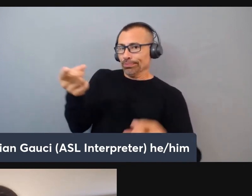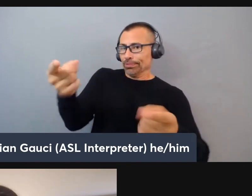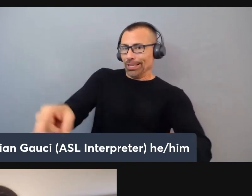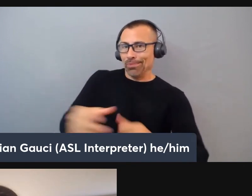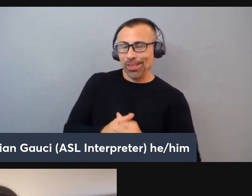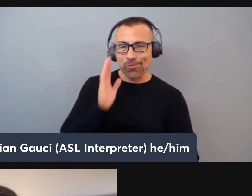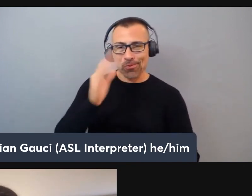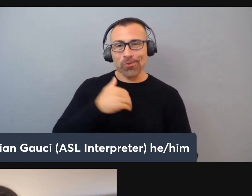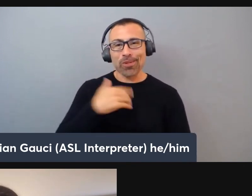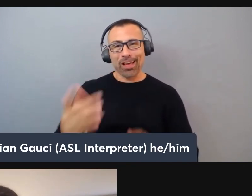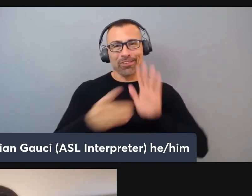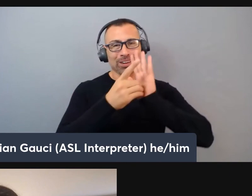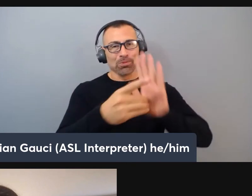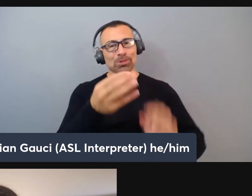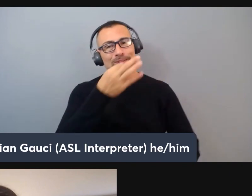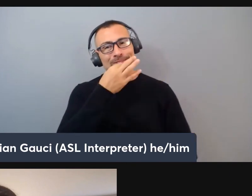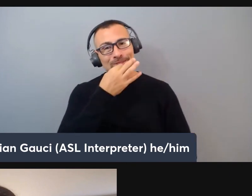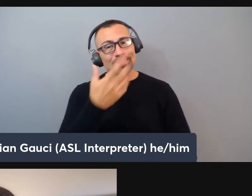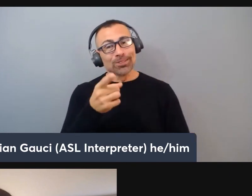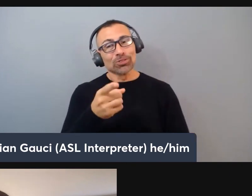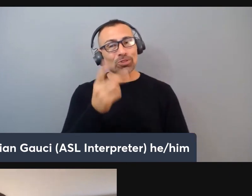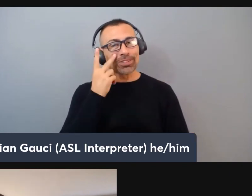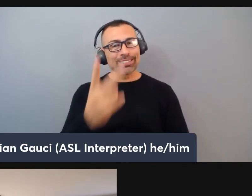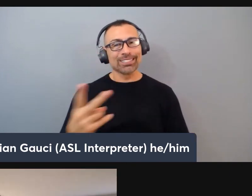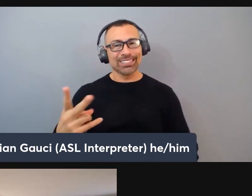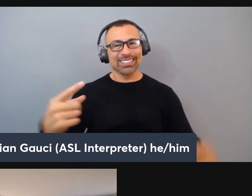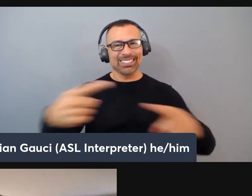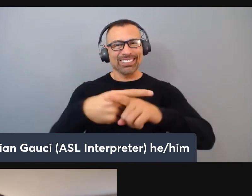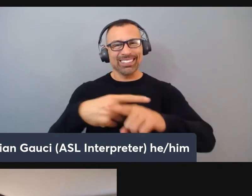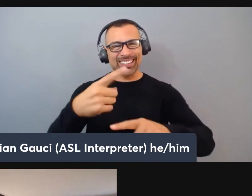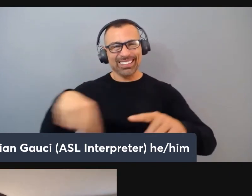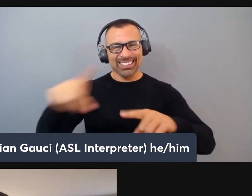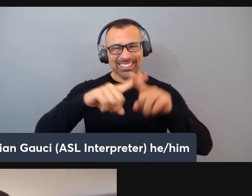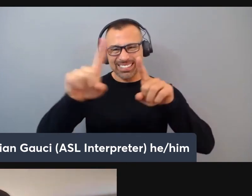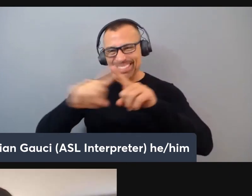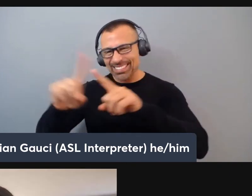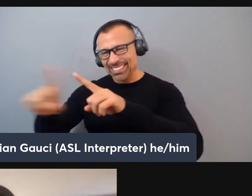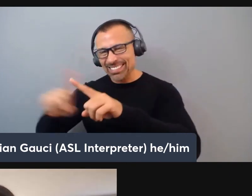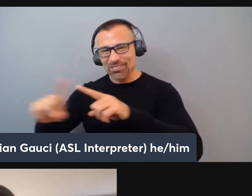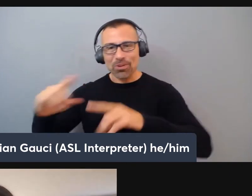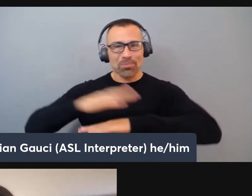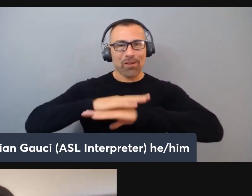So stay tuned for that. Awesome, no, that's a great way to close out there.